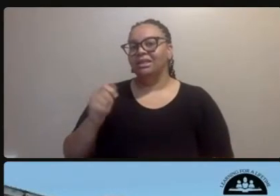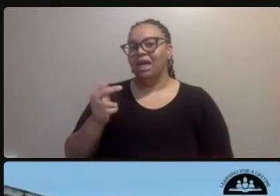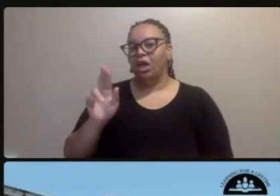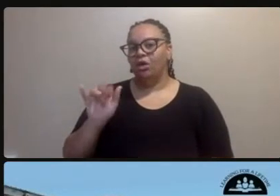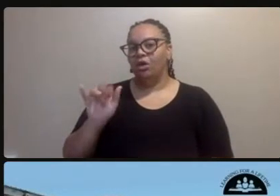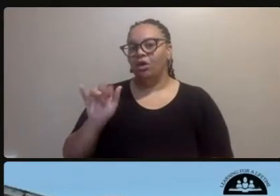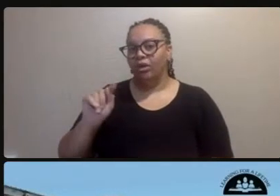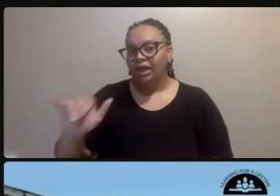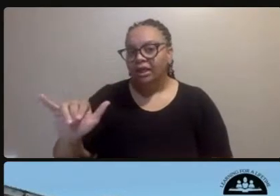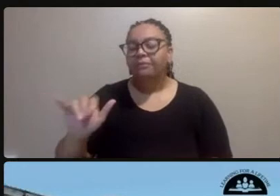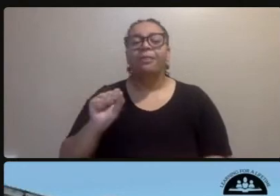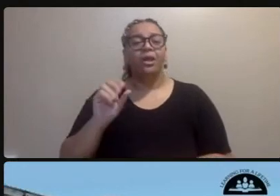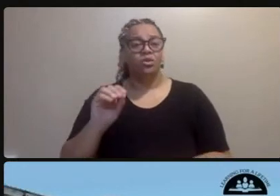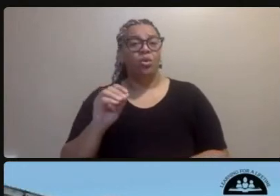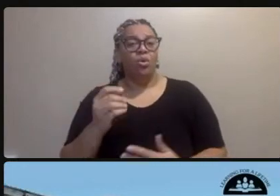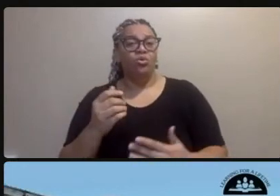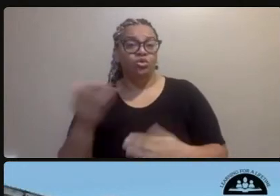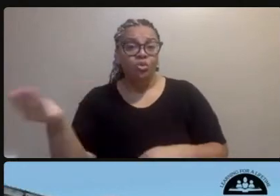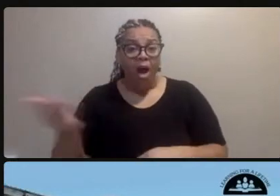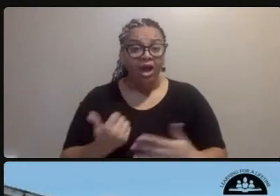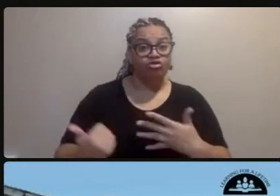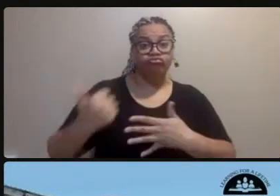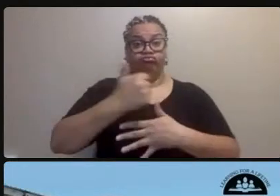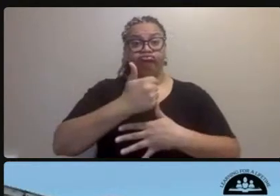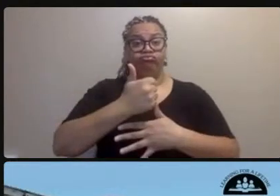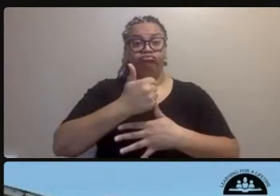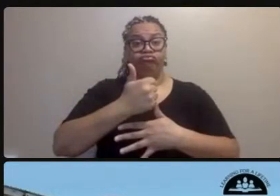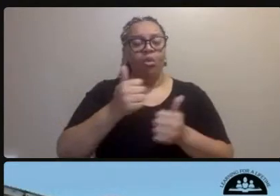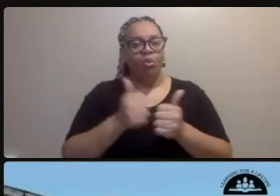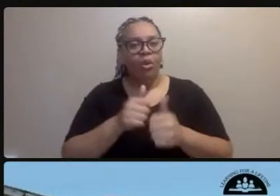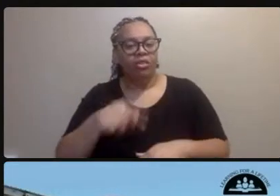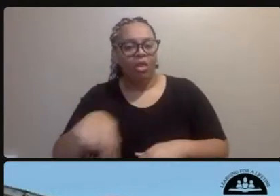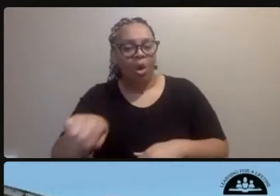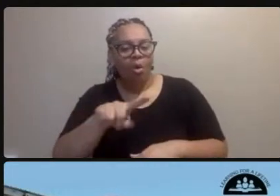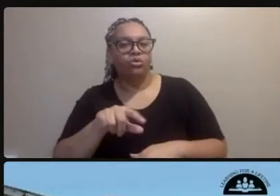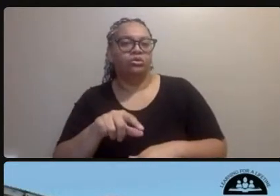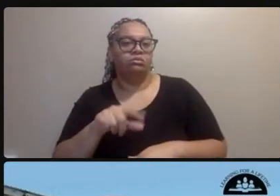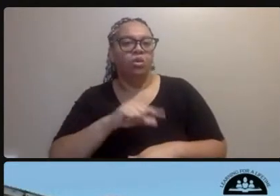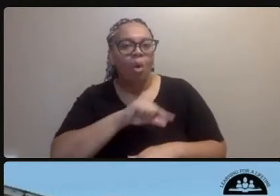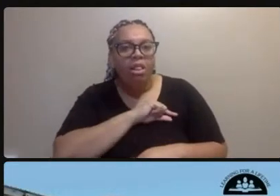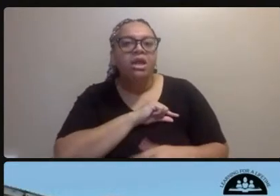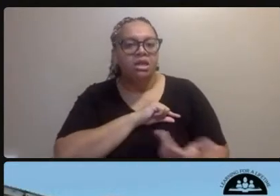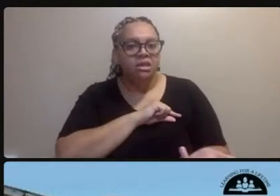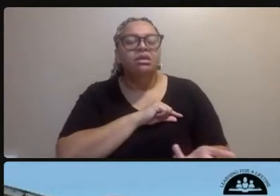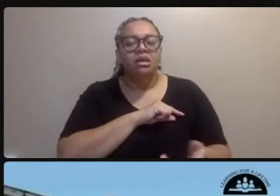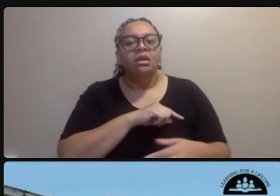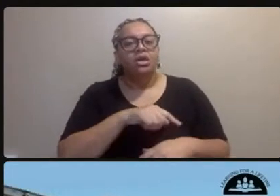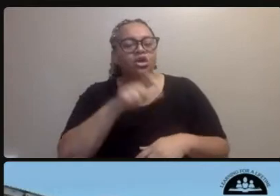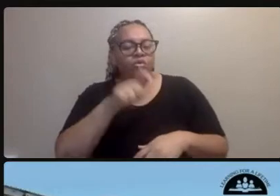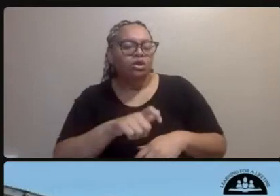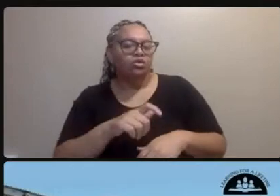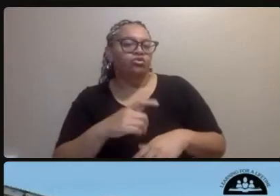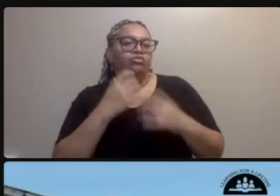MAINTAINS ITS INTEGRITY AND IS ACCOUNTABLE TO HIRE